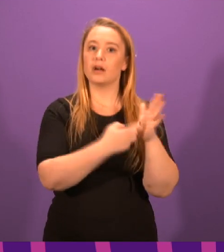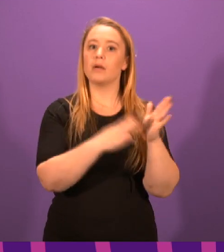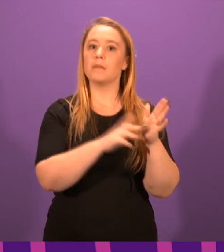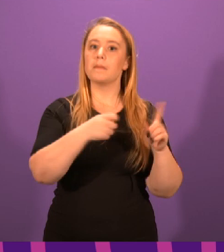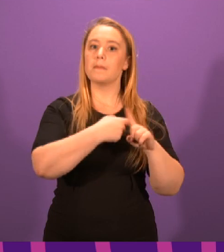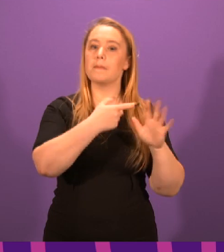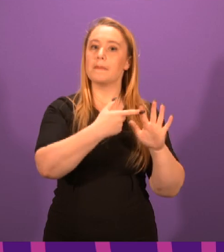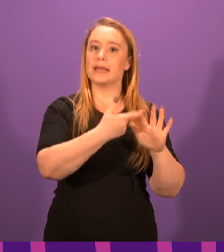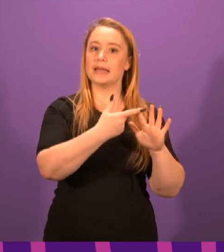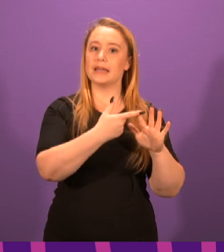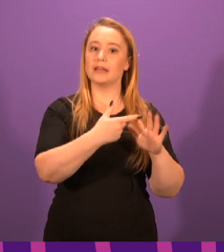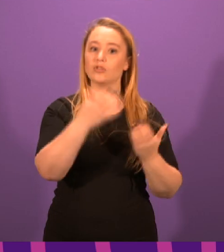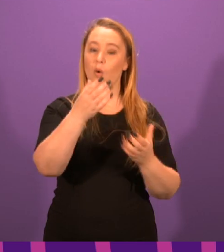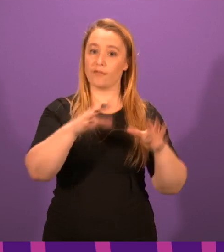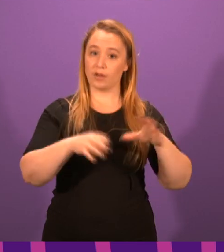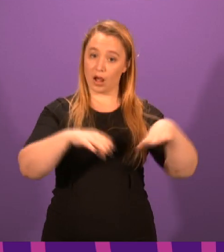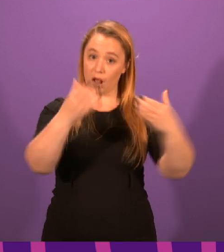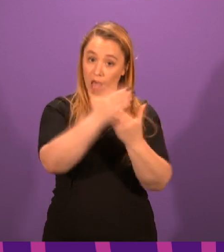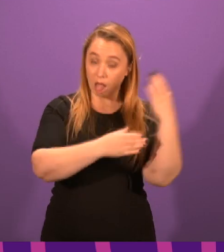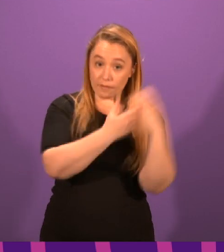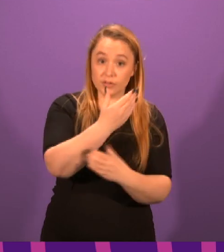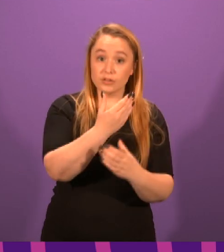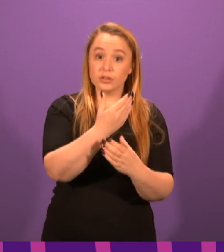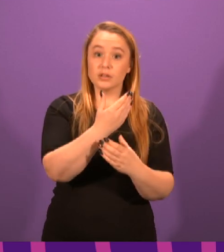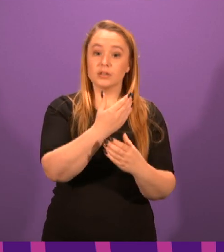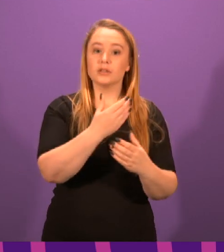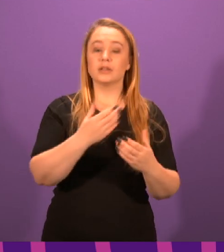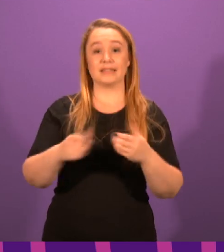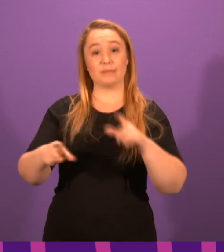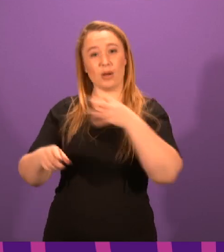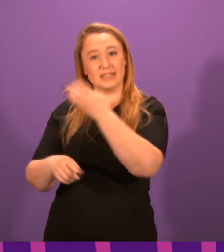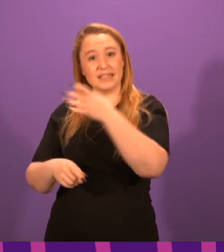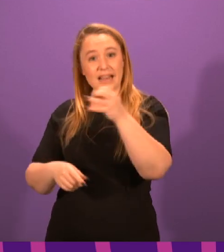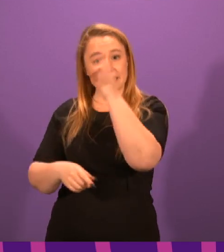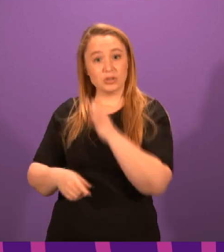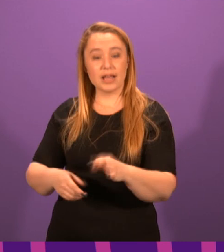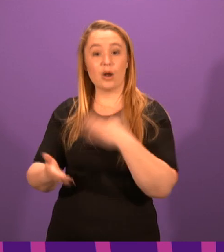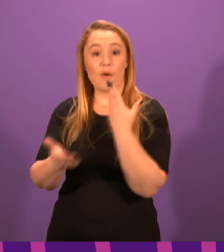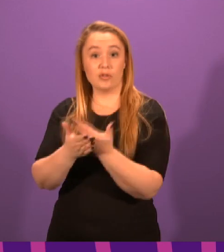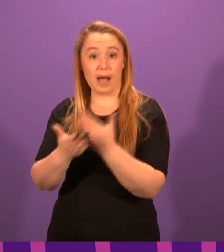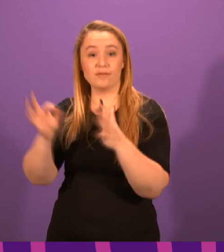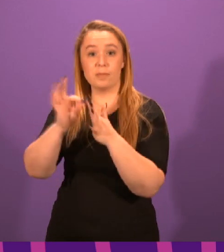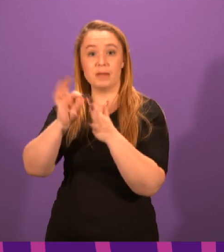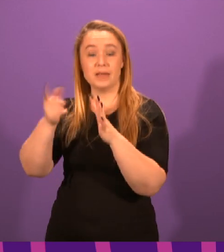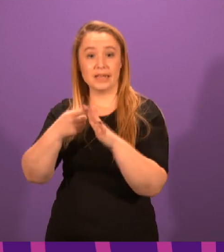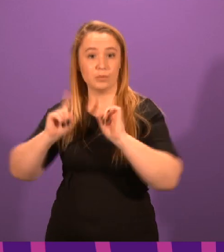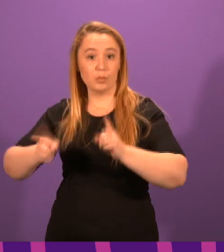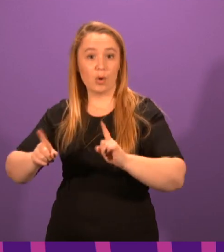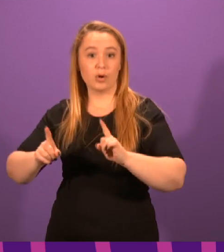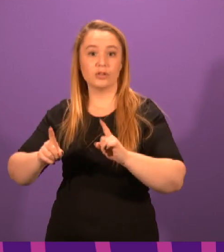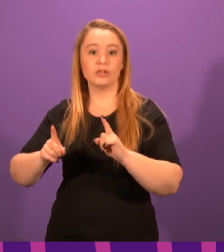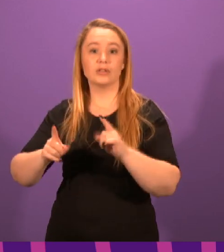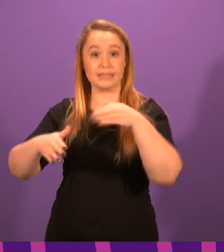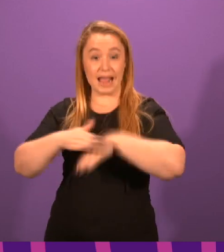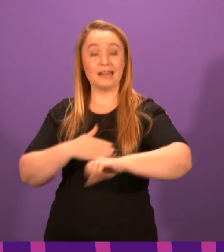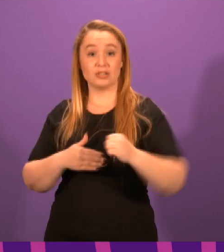if rubber gloves are excluded, 90 per cent of our needed PPE is now sourced in Scotland